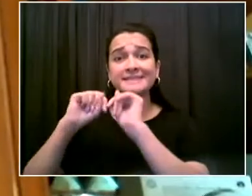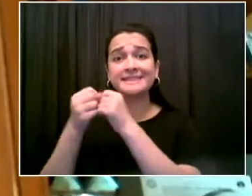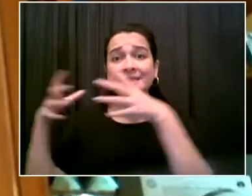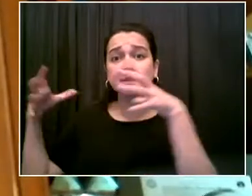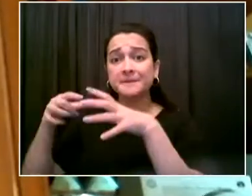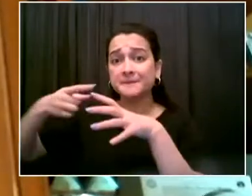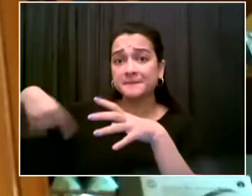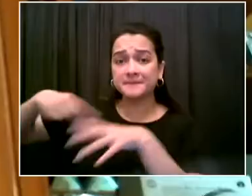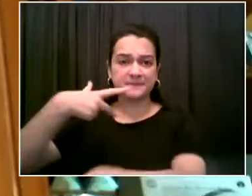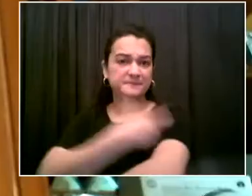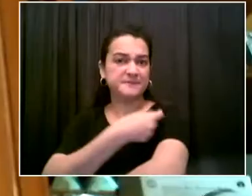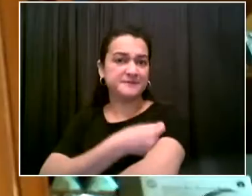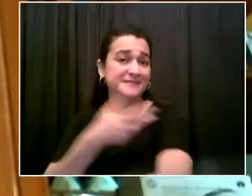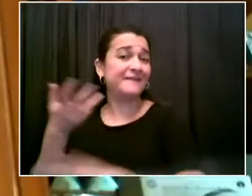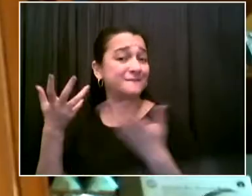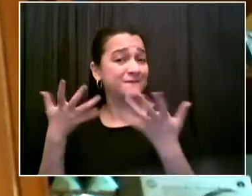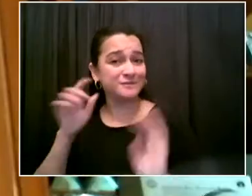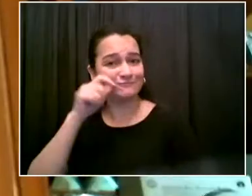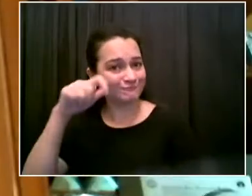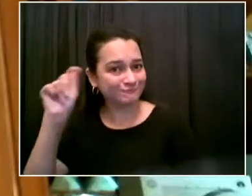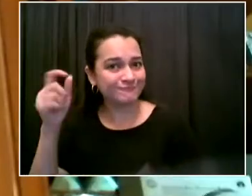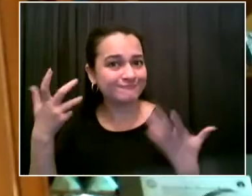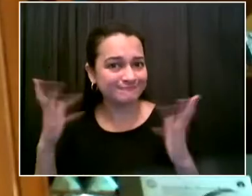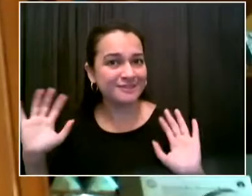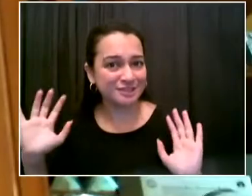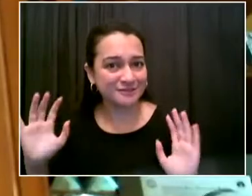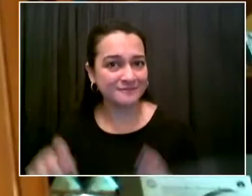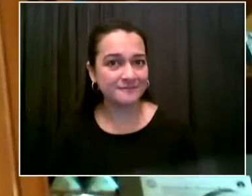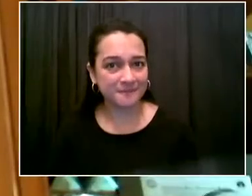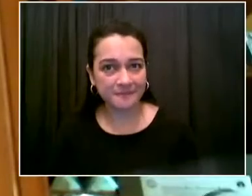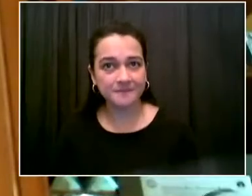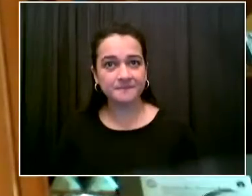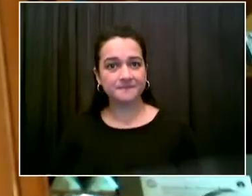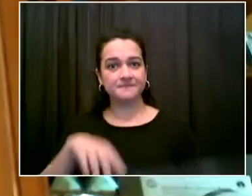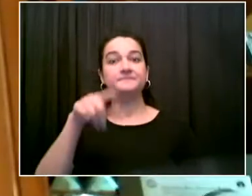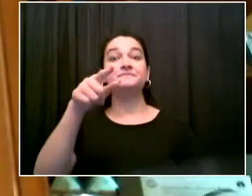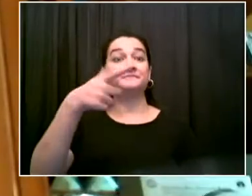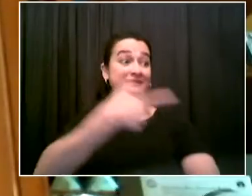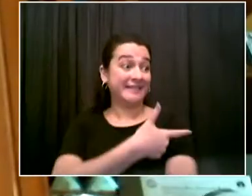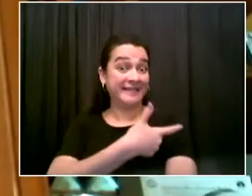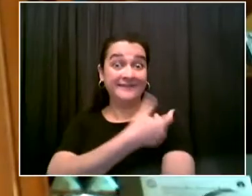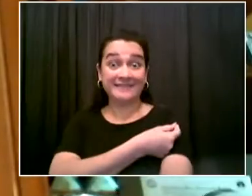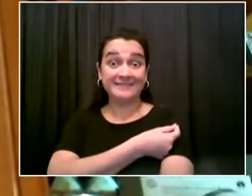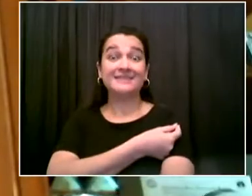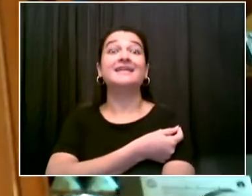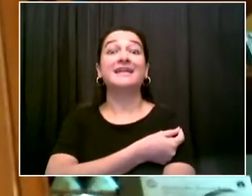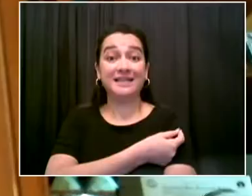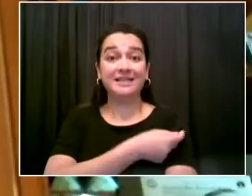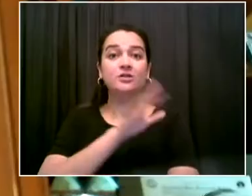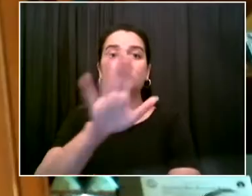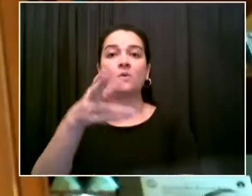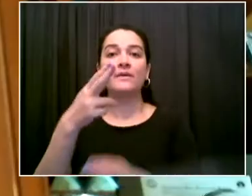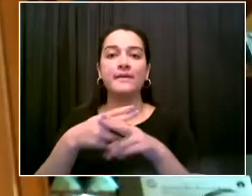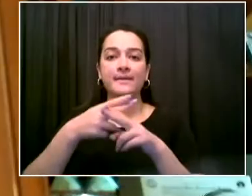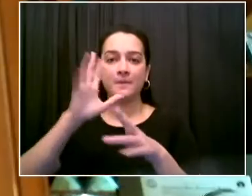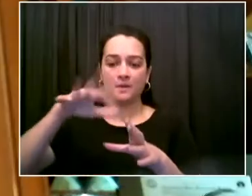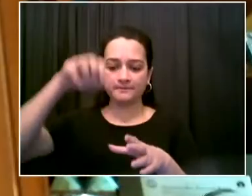VACCINATED WHILE SUPPLIES LAST WE WILL BE PROVIDING NEW YORK KNICKS MERCHANDISE TO